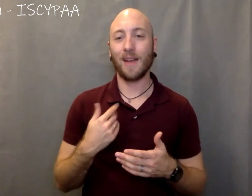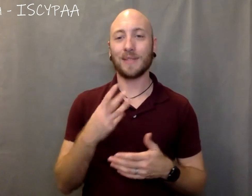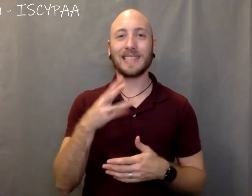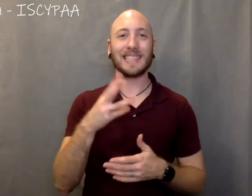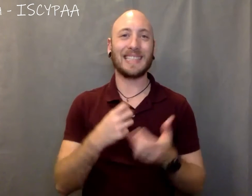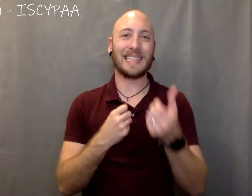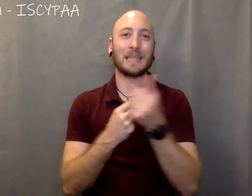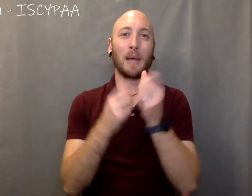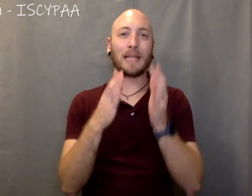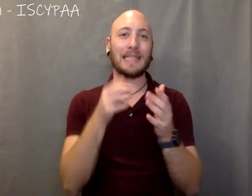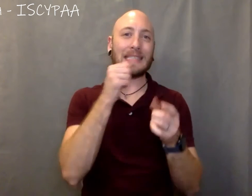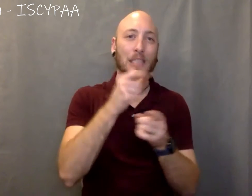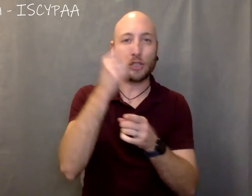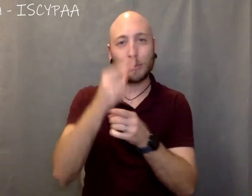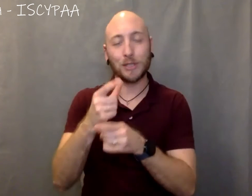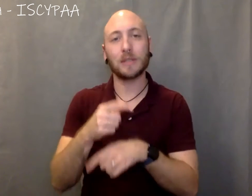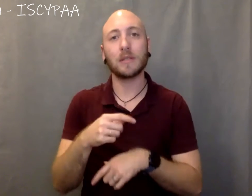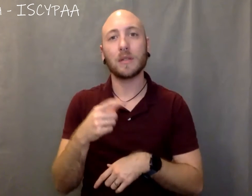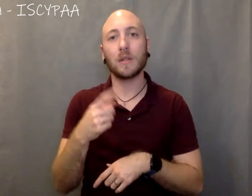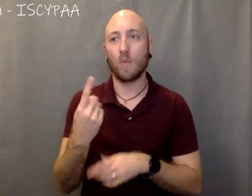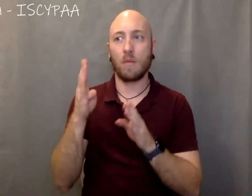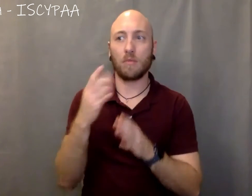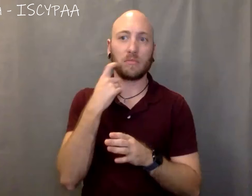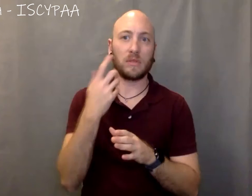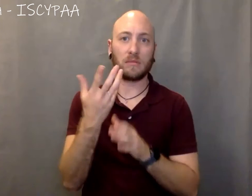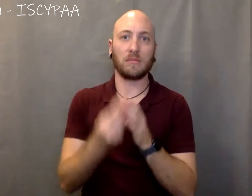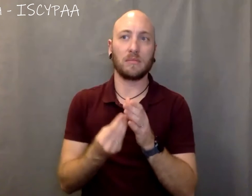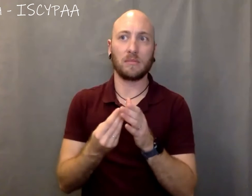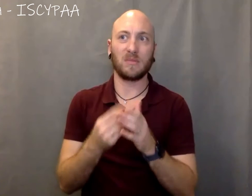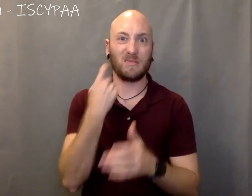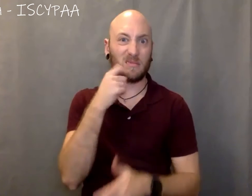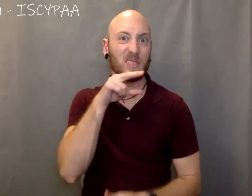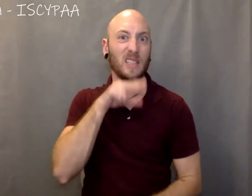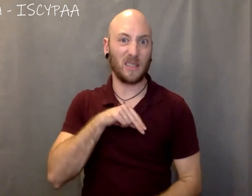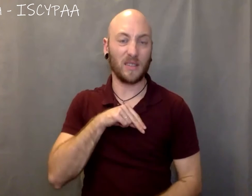We just lost a former sponsee sister Thanksgiving, and her funerals tomorrow